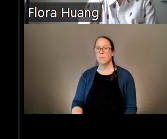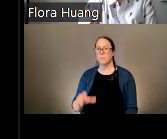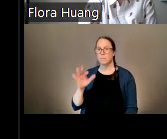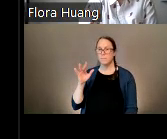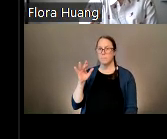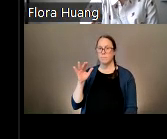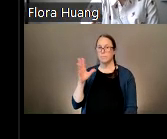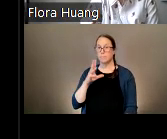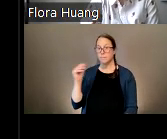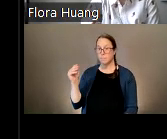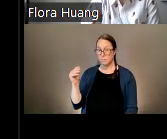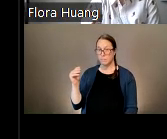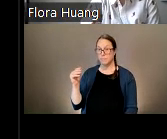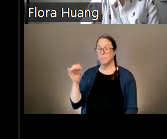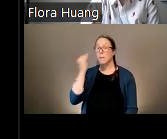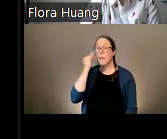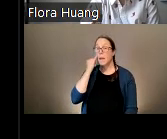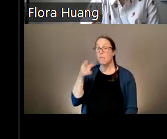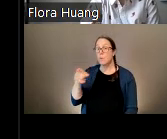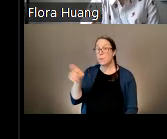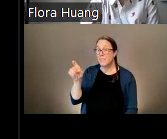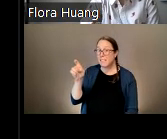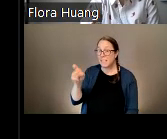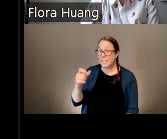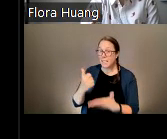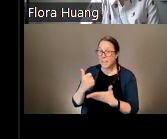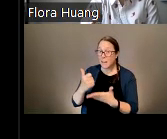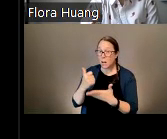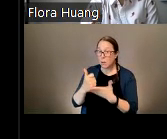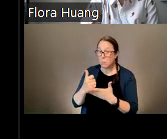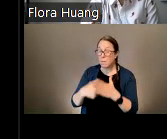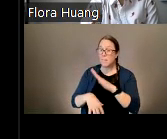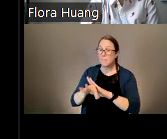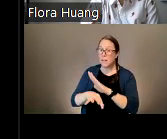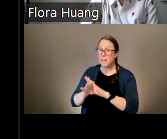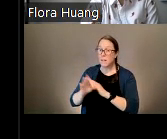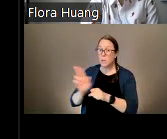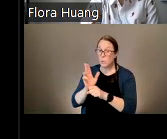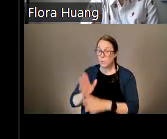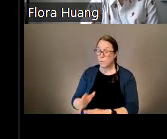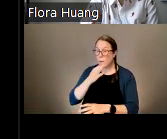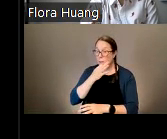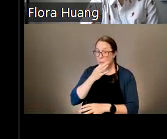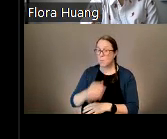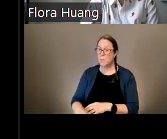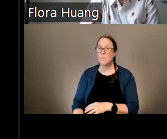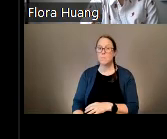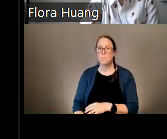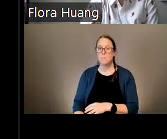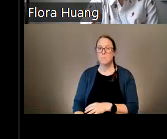And if you need help finding user experts, I'd encourage you to go to your local